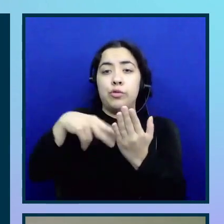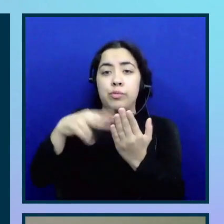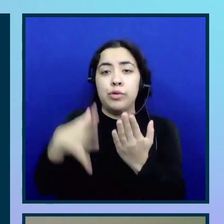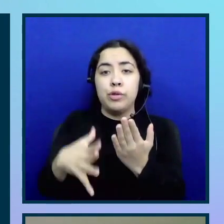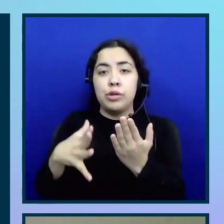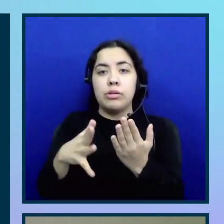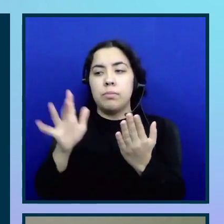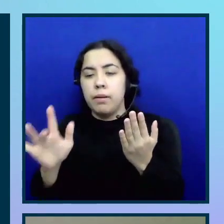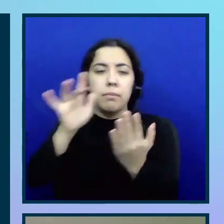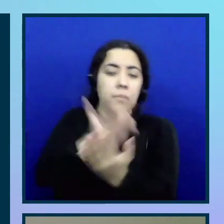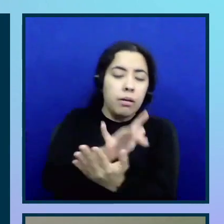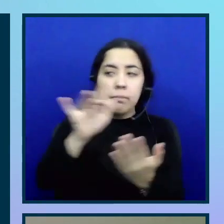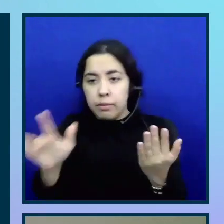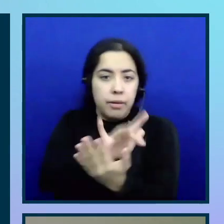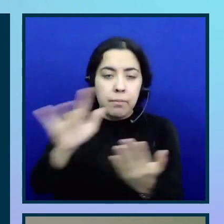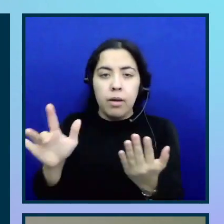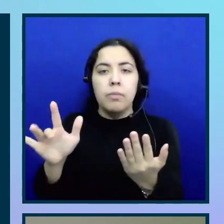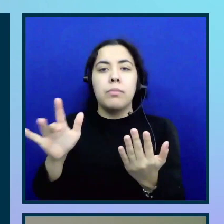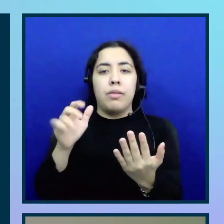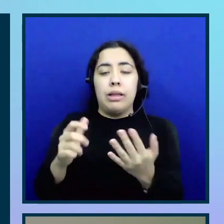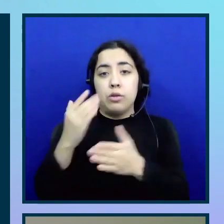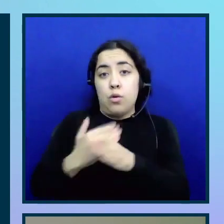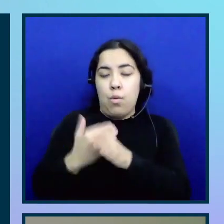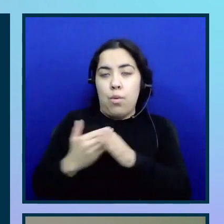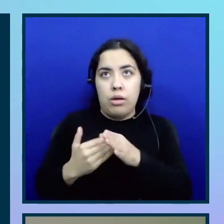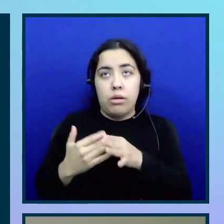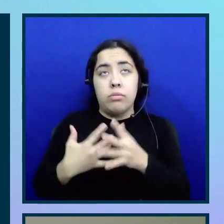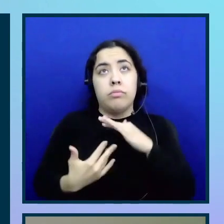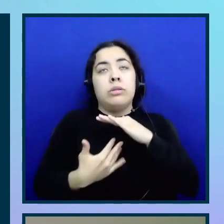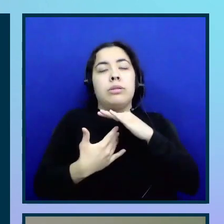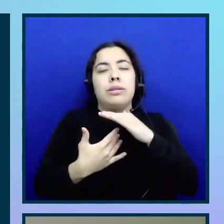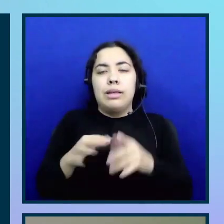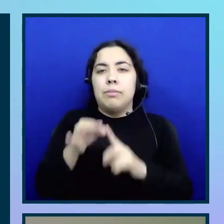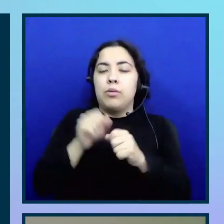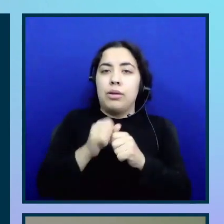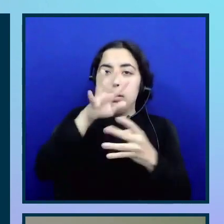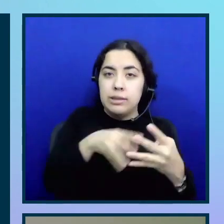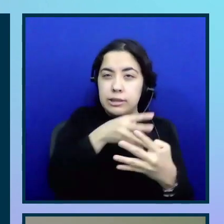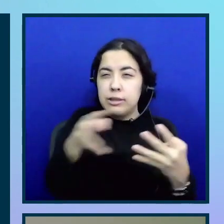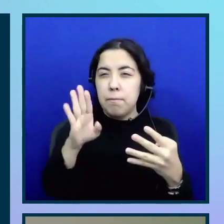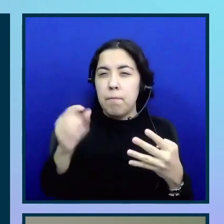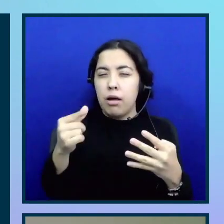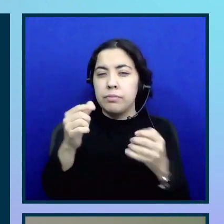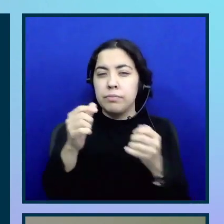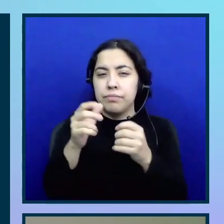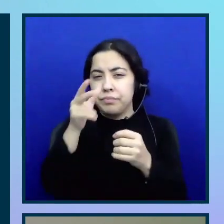and built up, that annoyance built up over time. Especially, with something like a table bugs with virtual cursor navigation with tables,